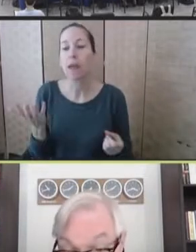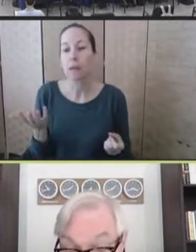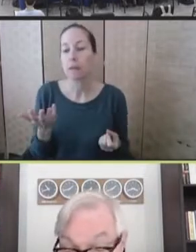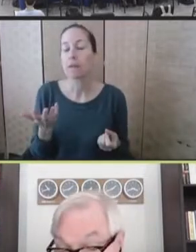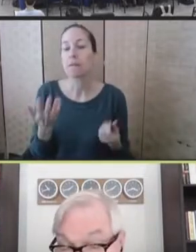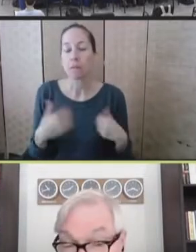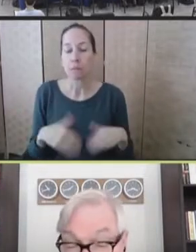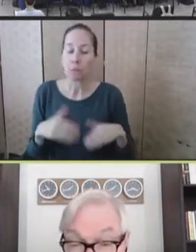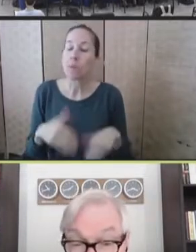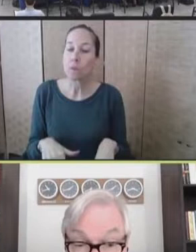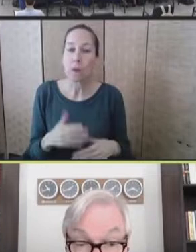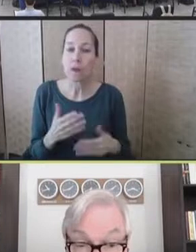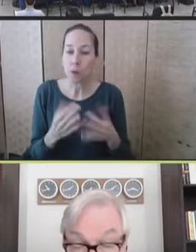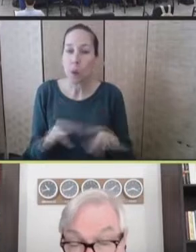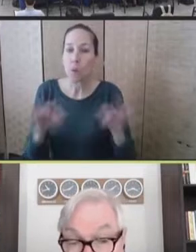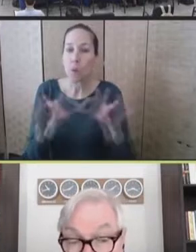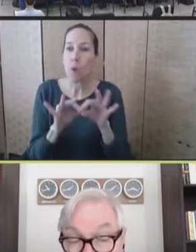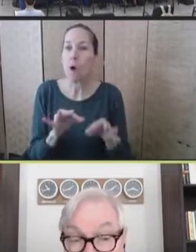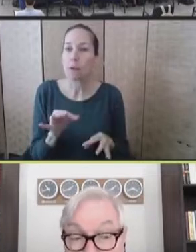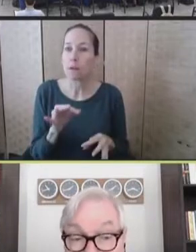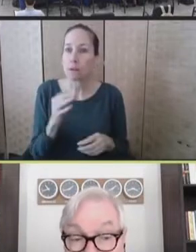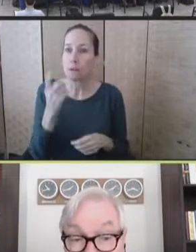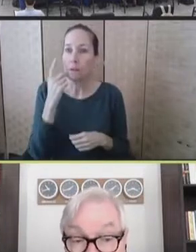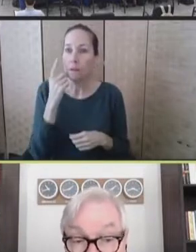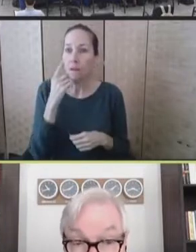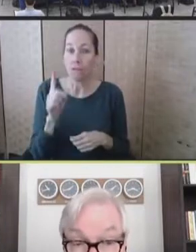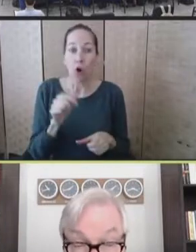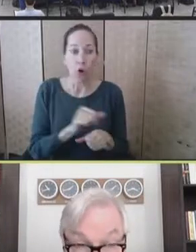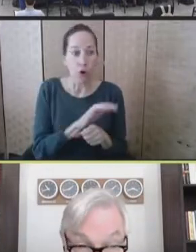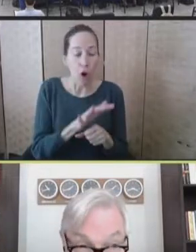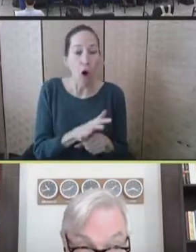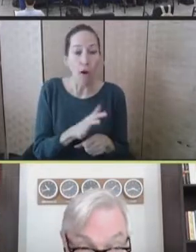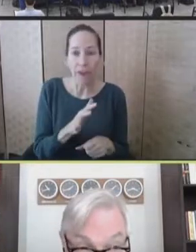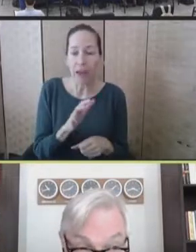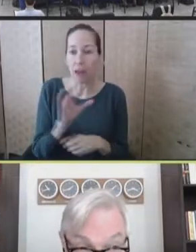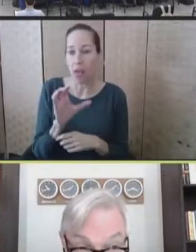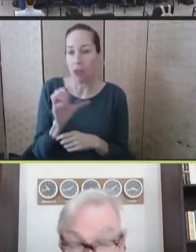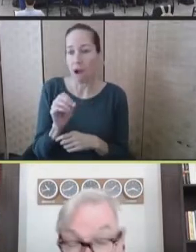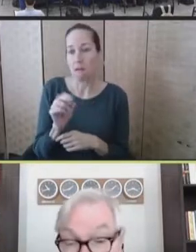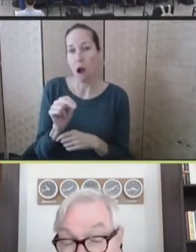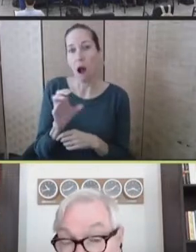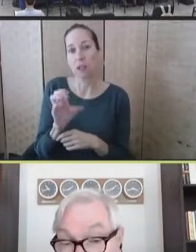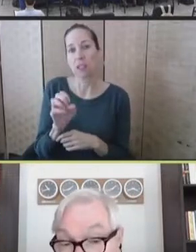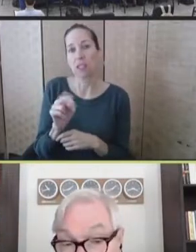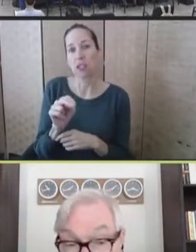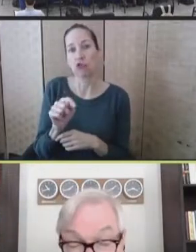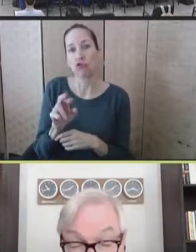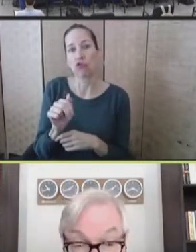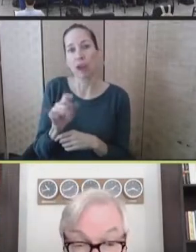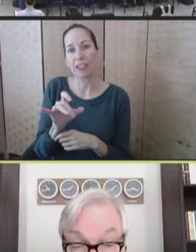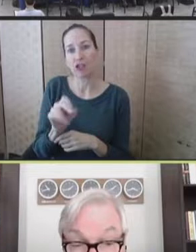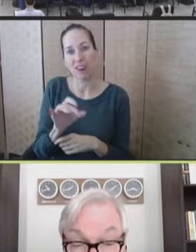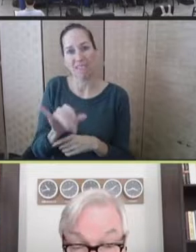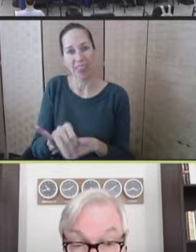important for -- dealing the COVID, but what would it do to other aspects of the infectious disease vaccine portfolio.